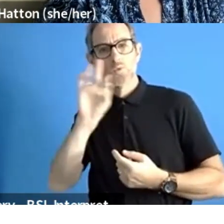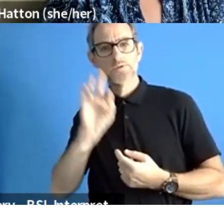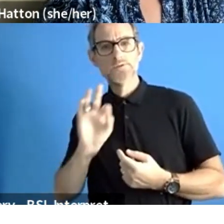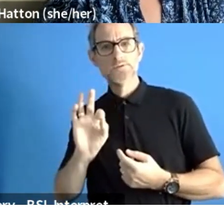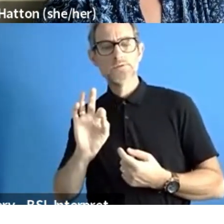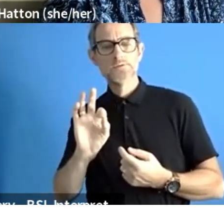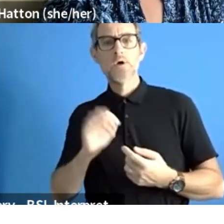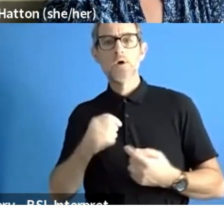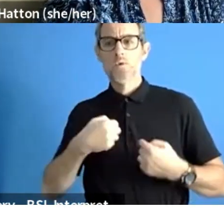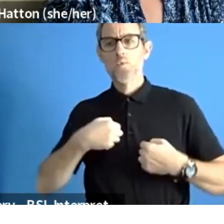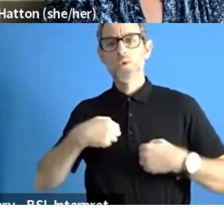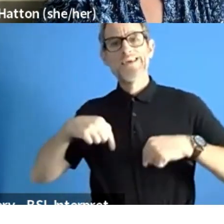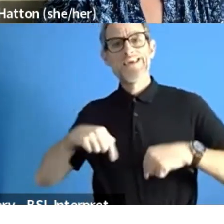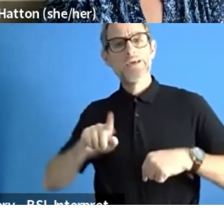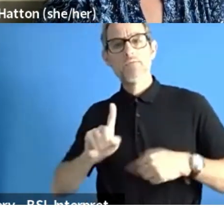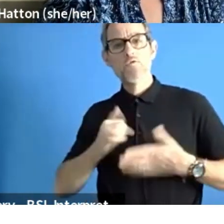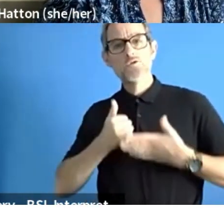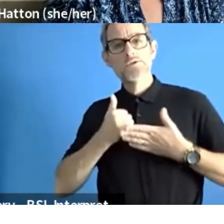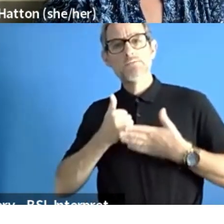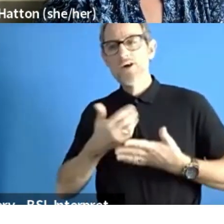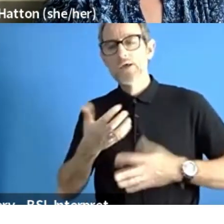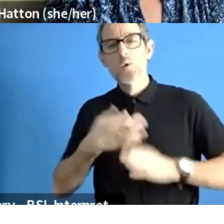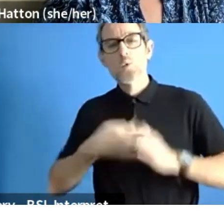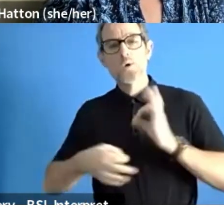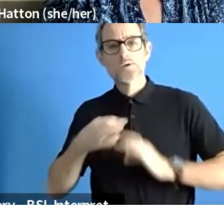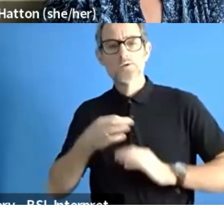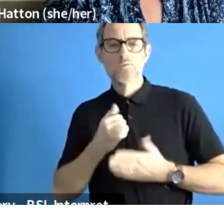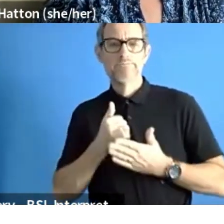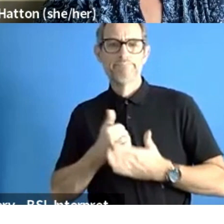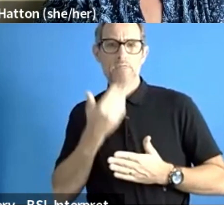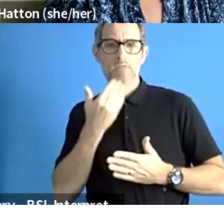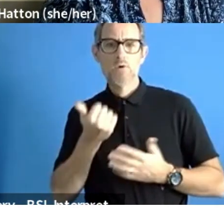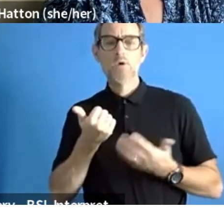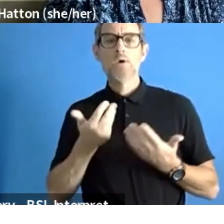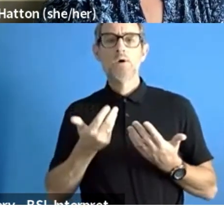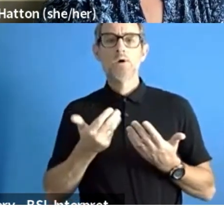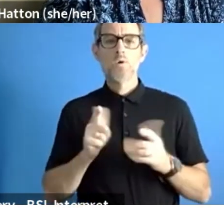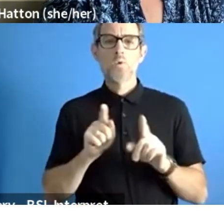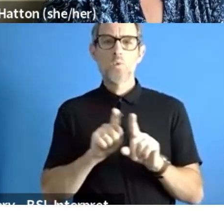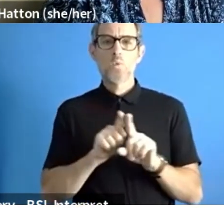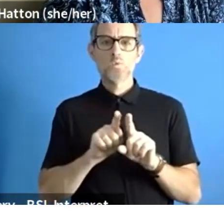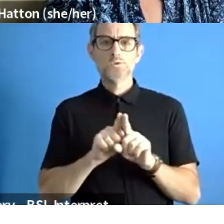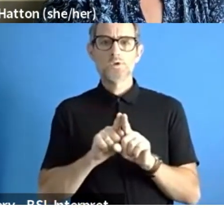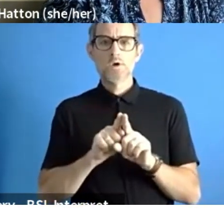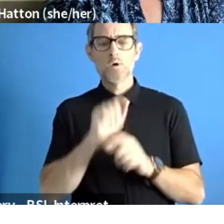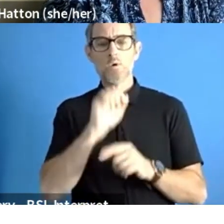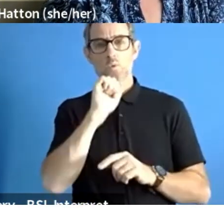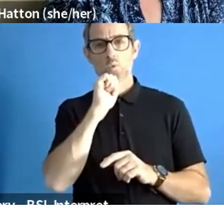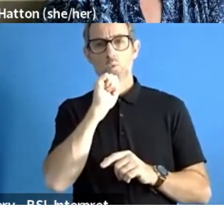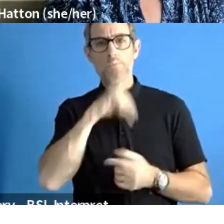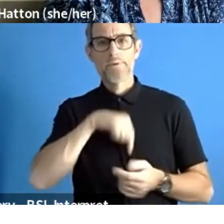to any questions will be great. There will be a recording of this which will